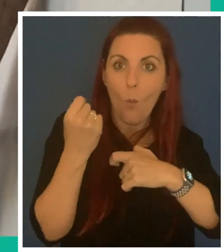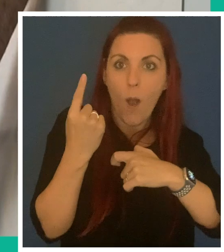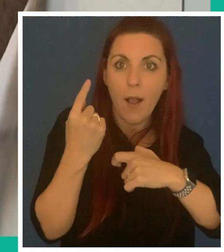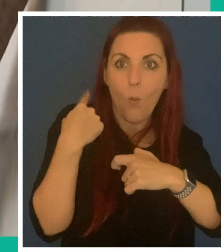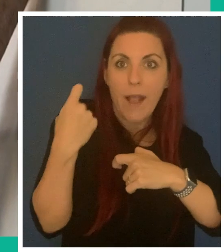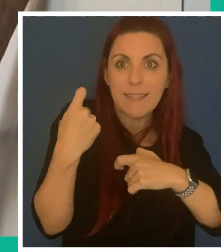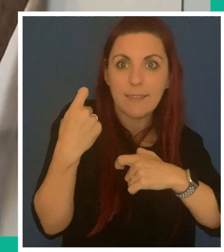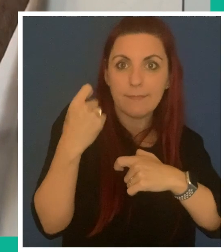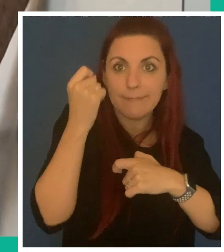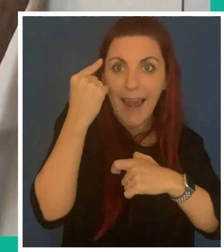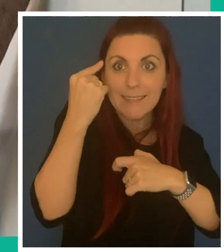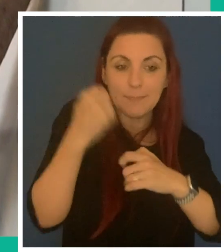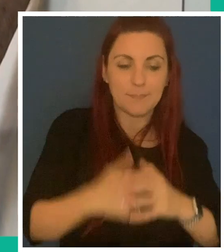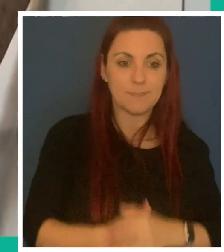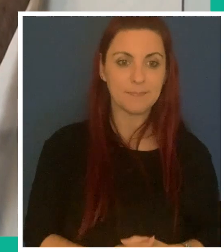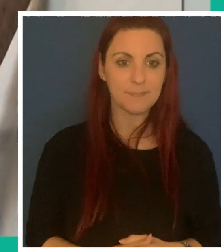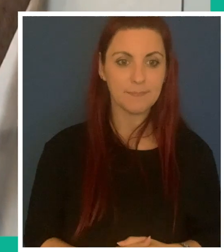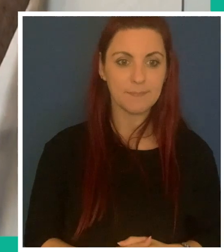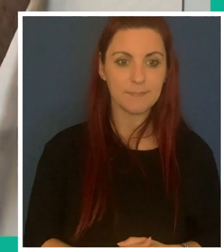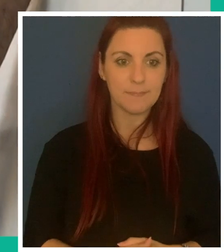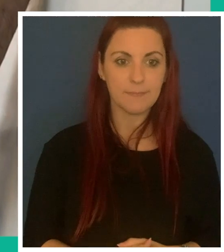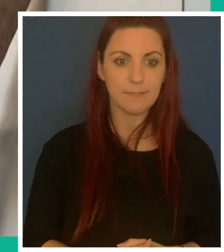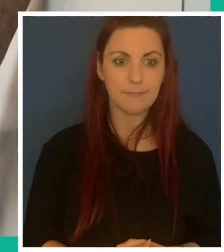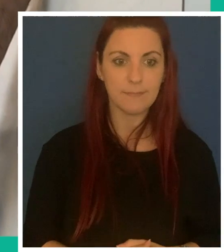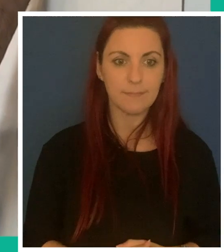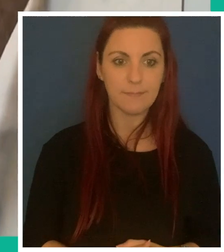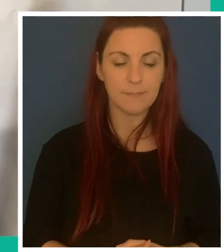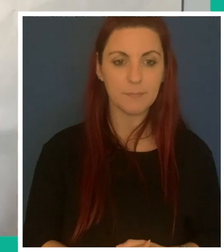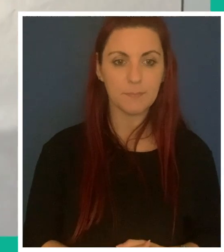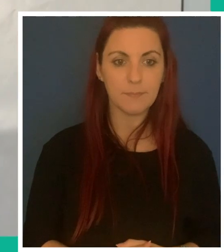So leave the sparkle alone and colour it in and remember guys if you're slightly